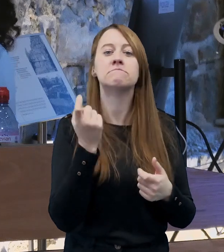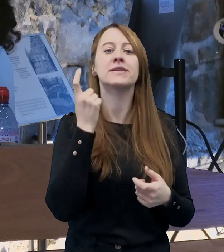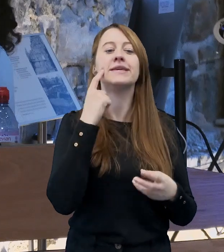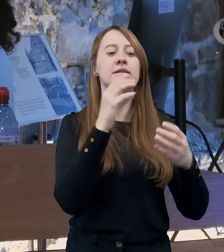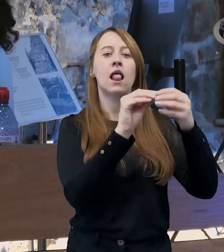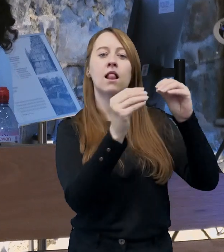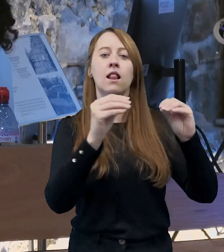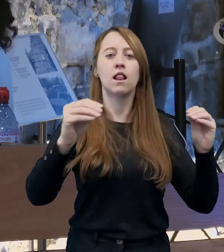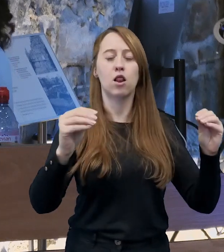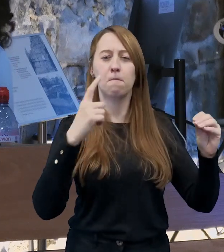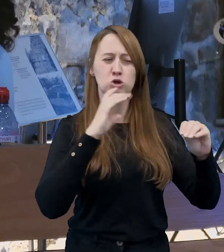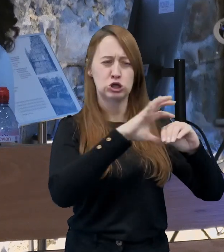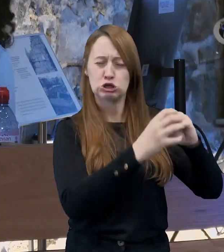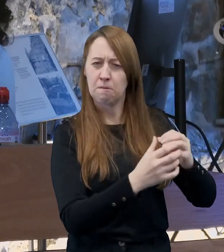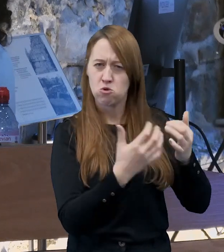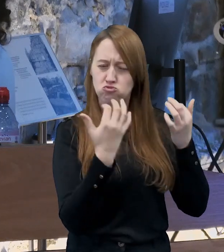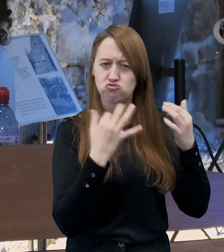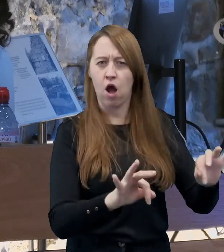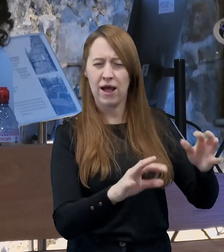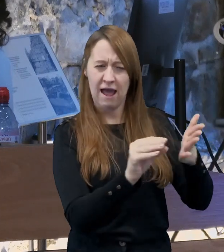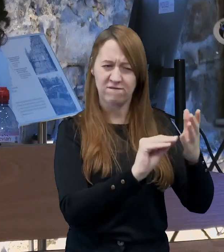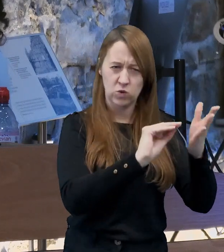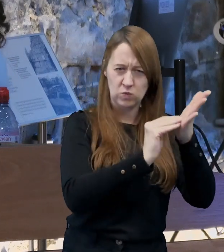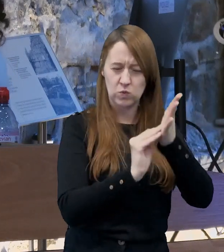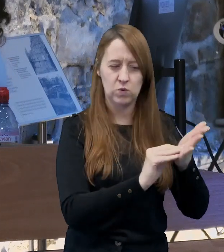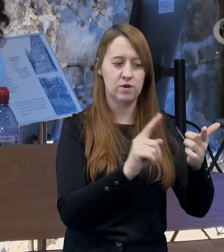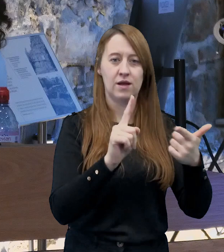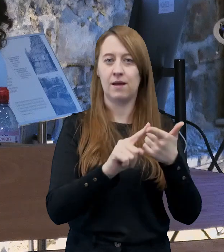shape, and there's a rigid plaster on the outside which isn't malleable.